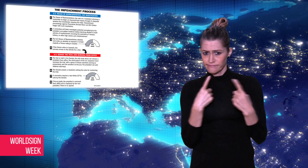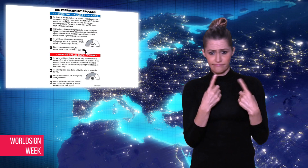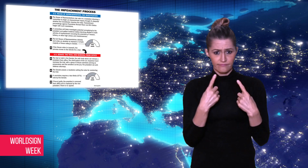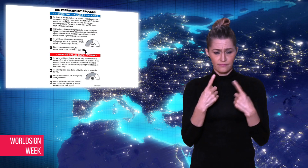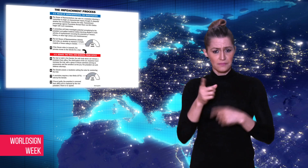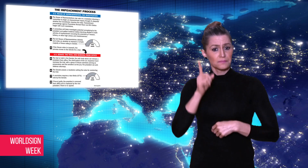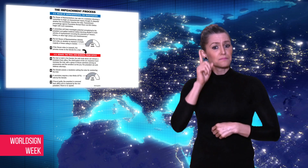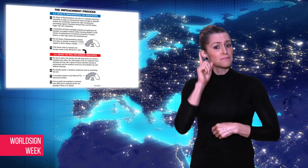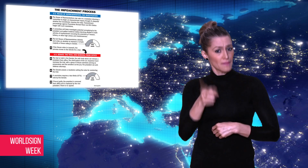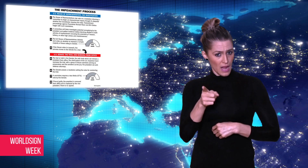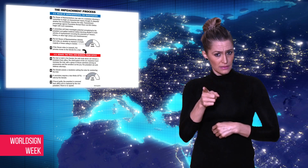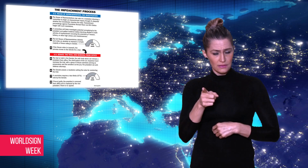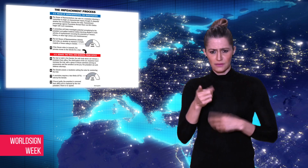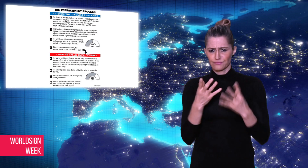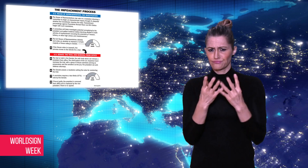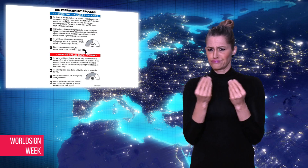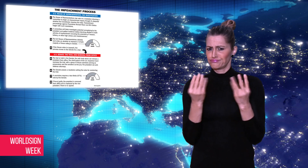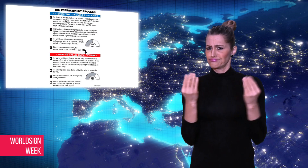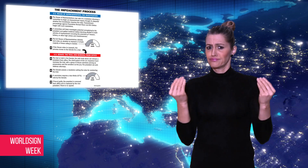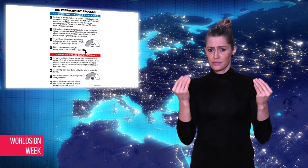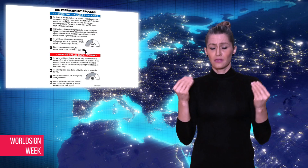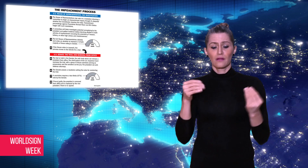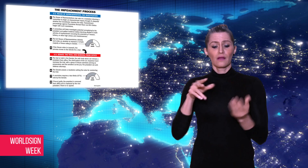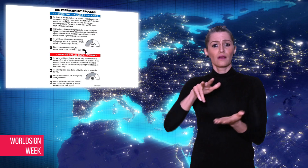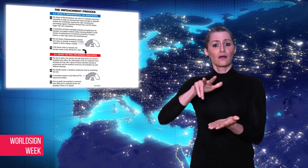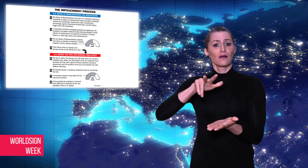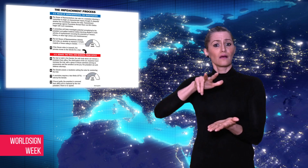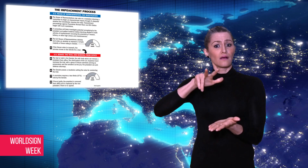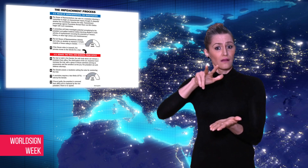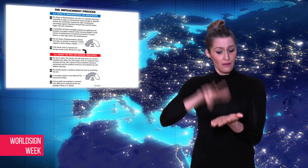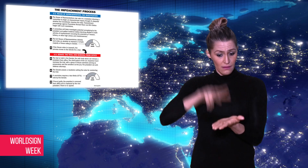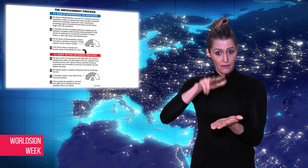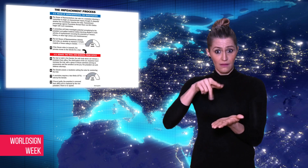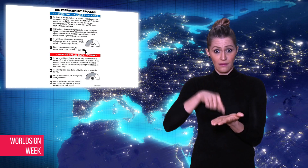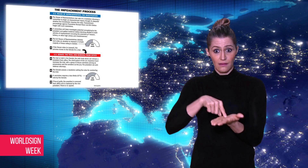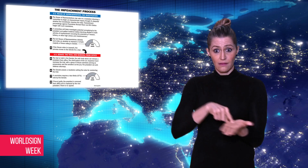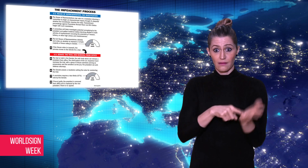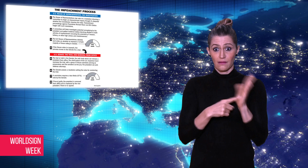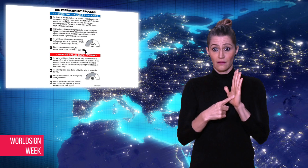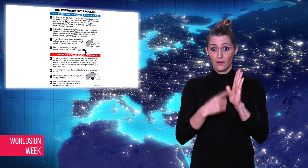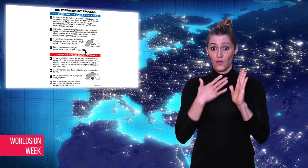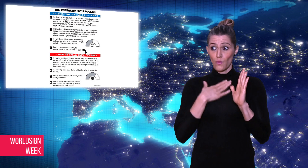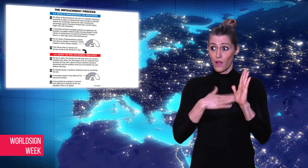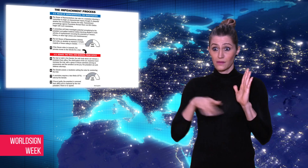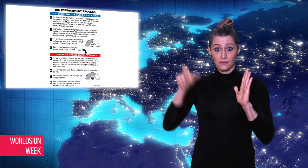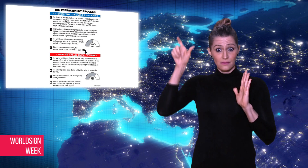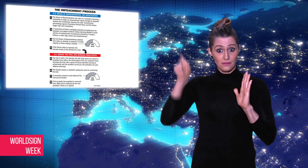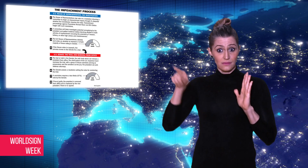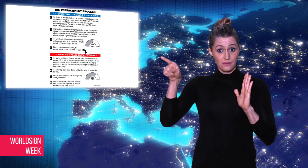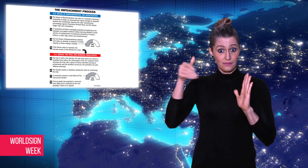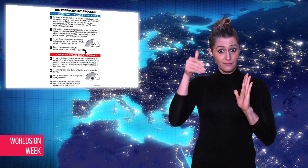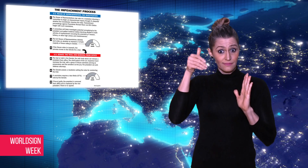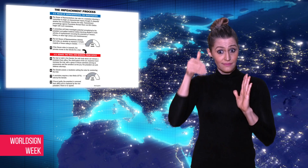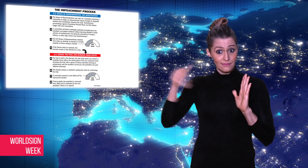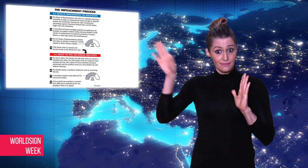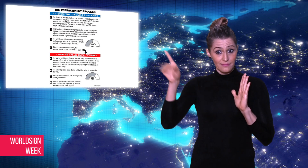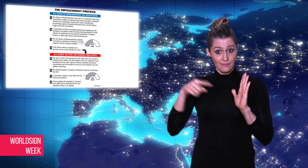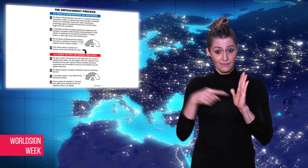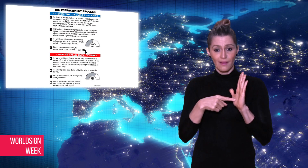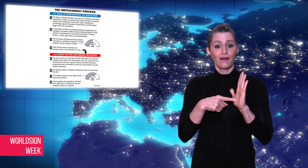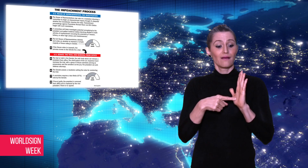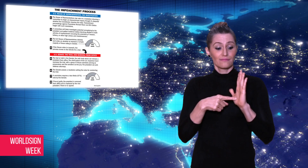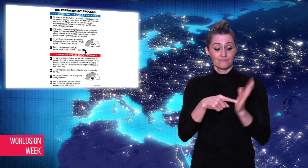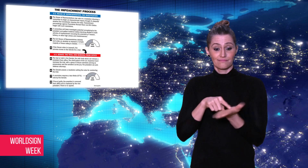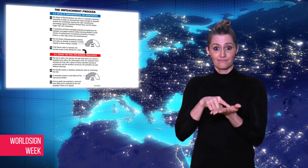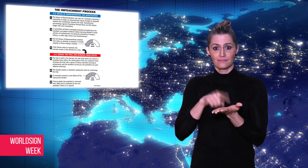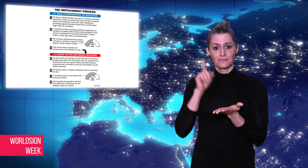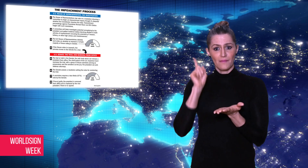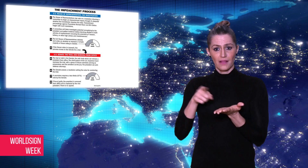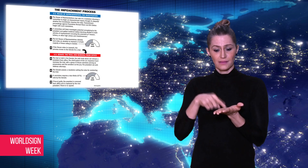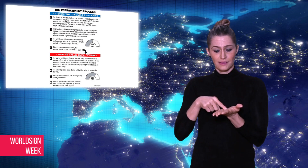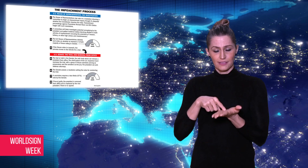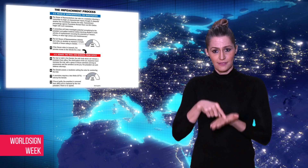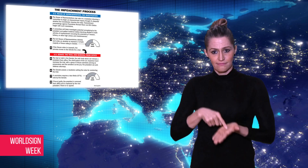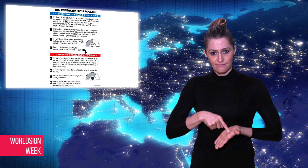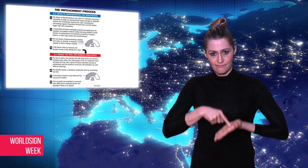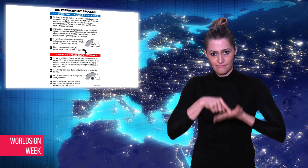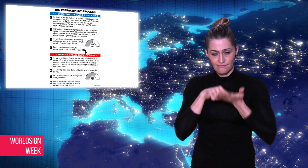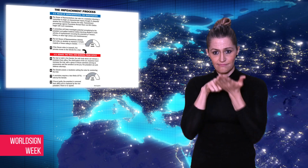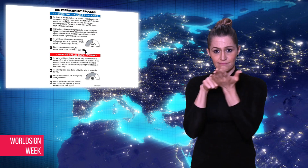Representatives must pass the bill then it needs to